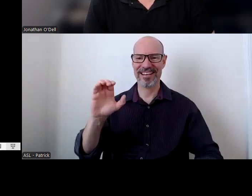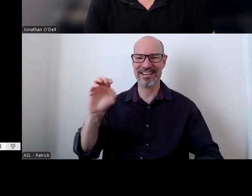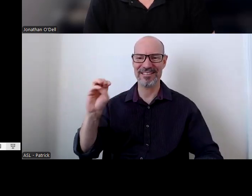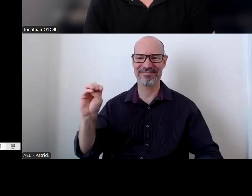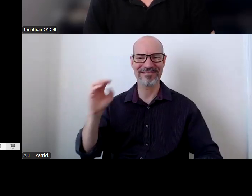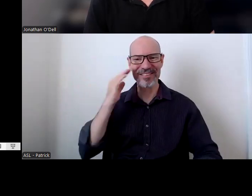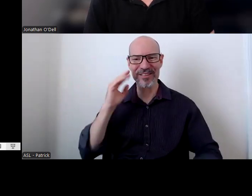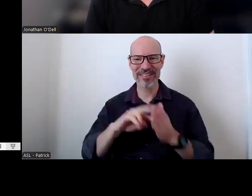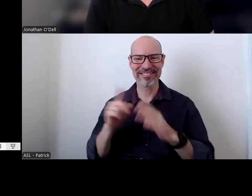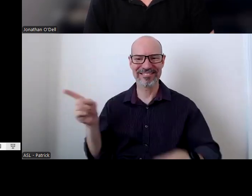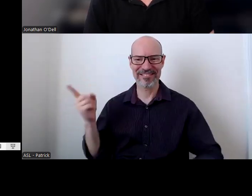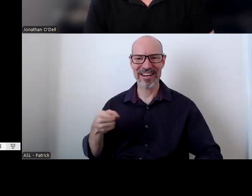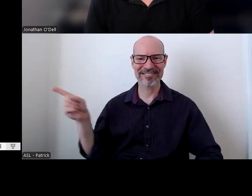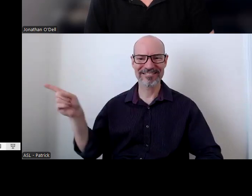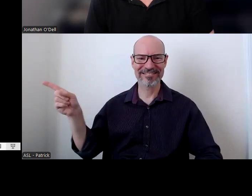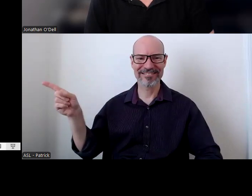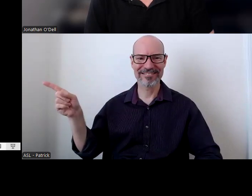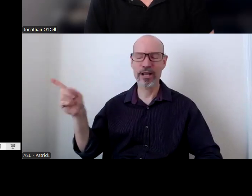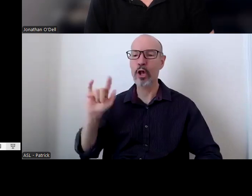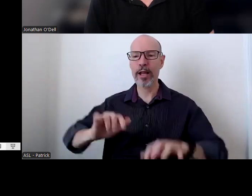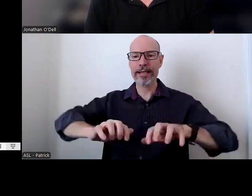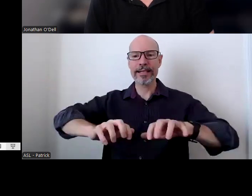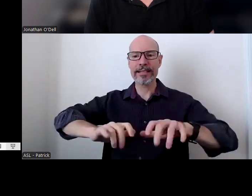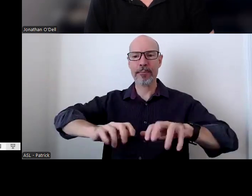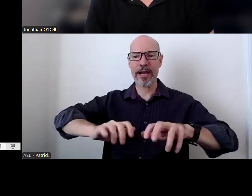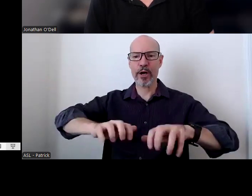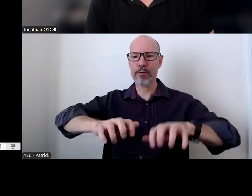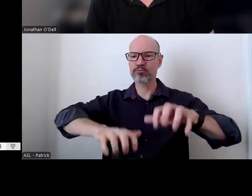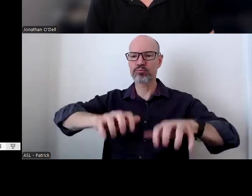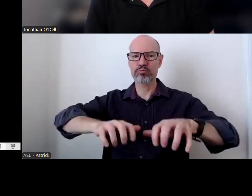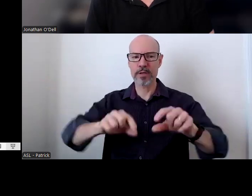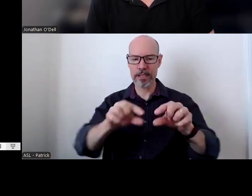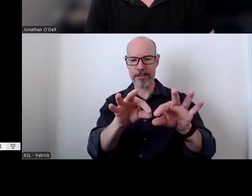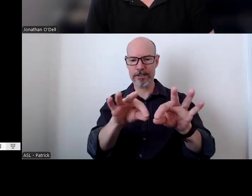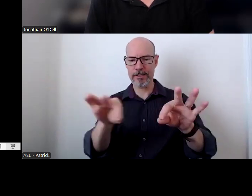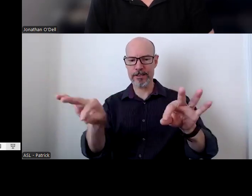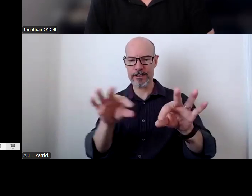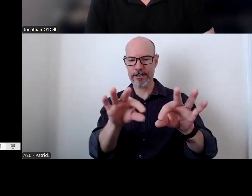Now most everybody knows what that is. It looks like a typewriter